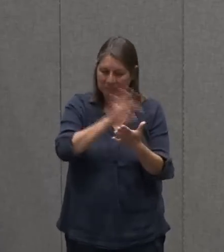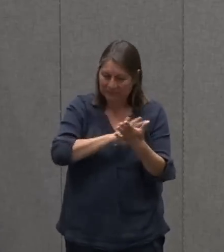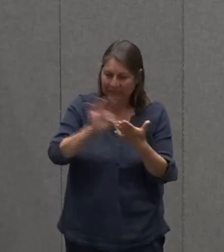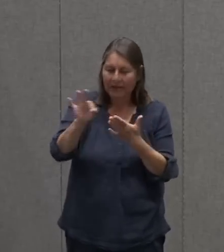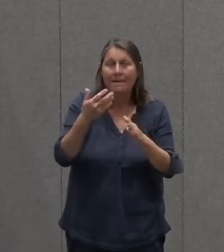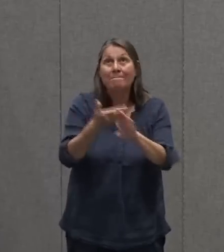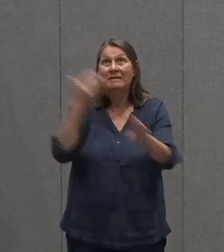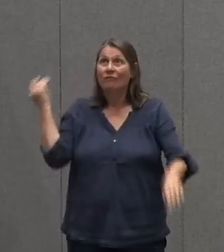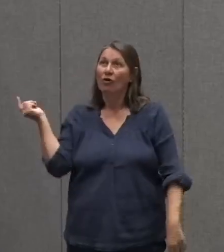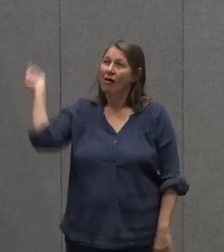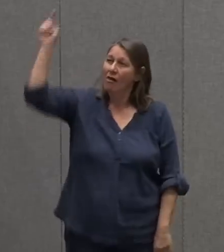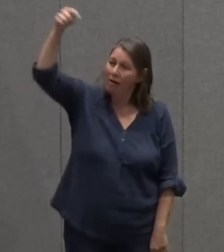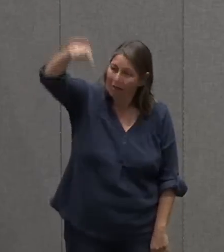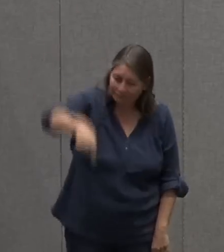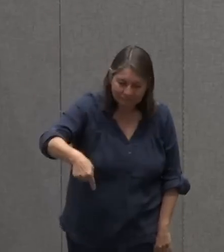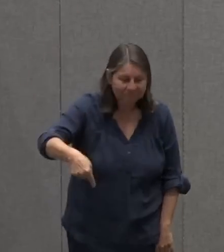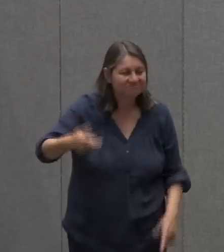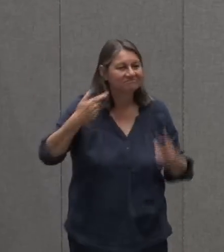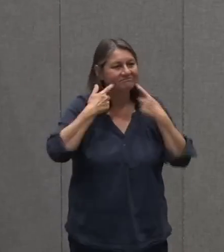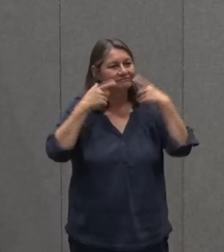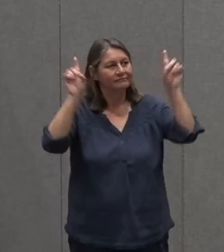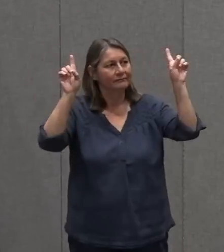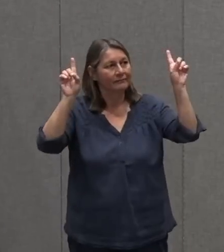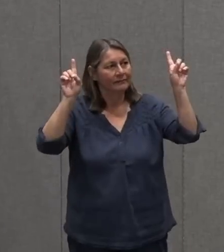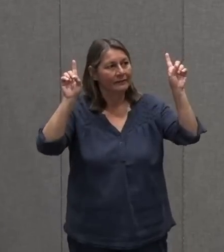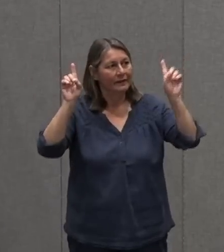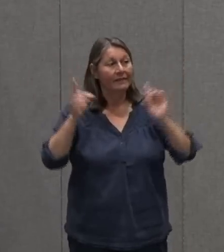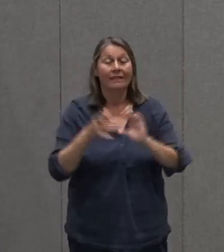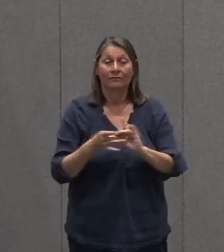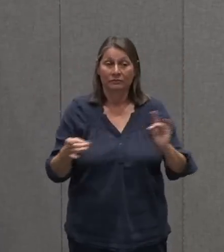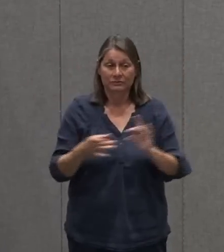That was our story read last time.